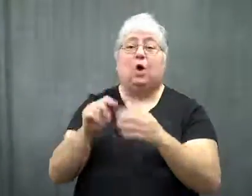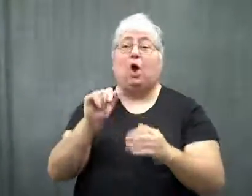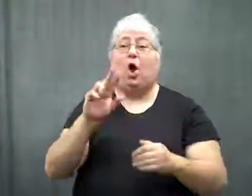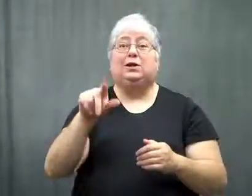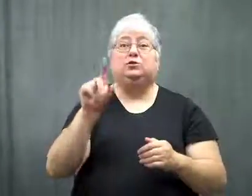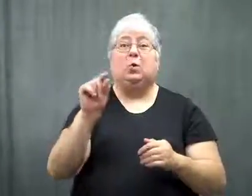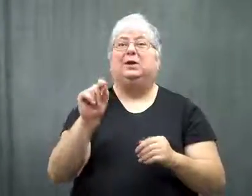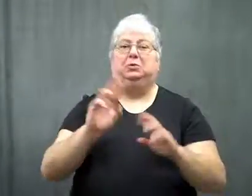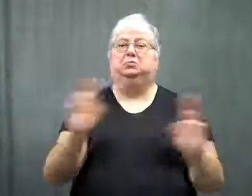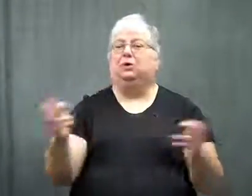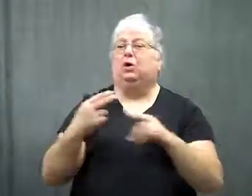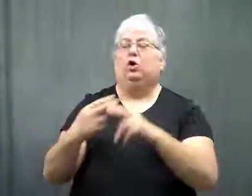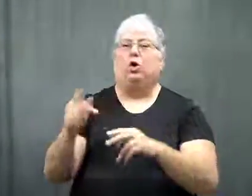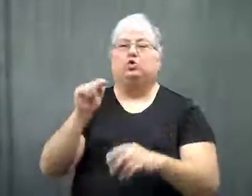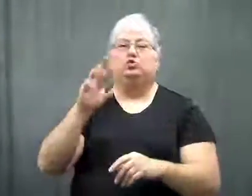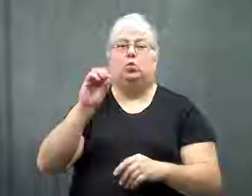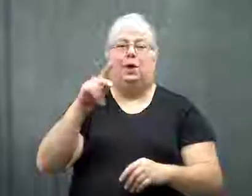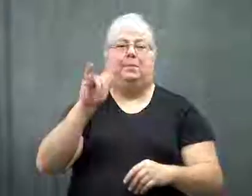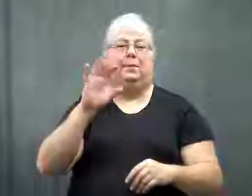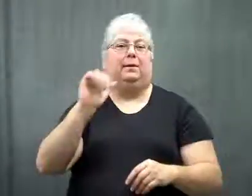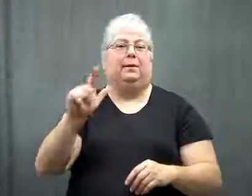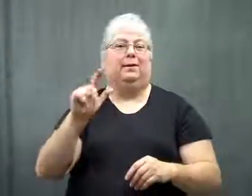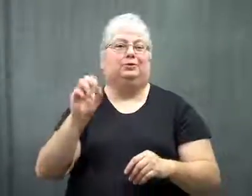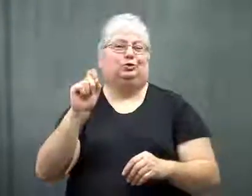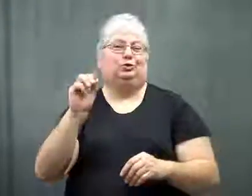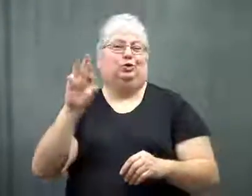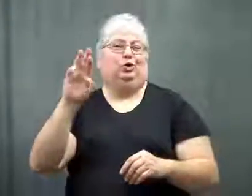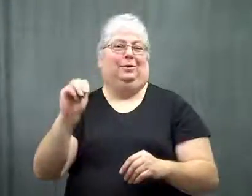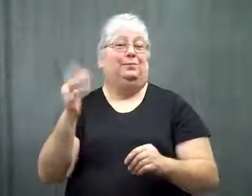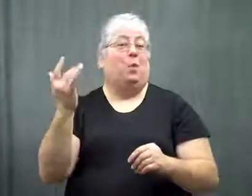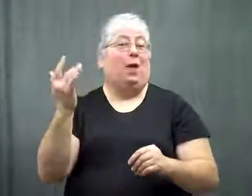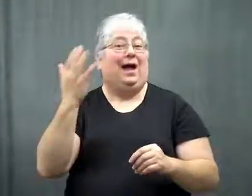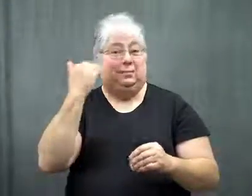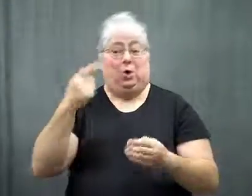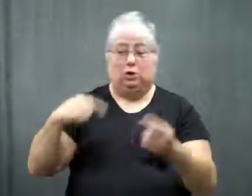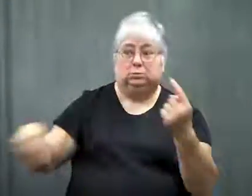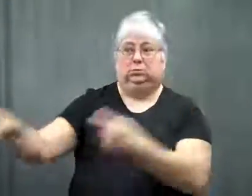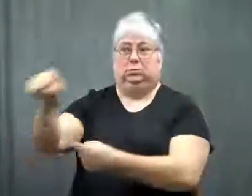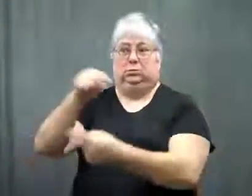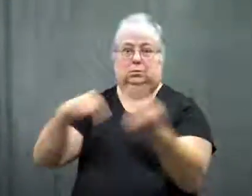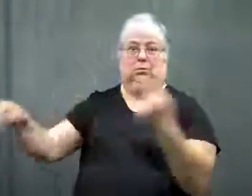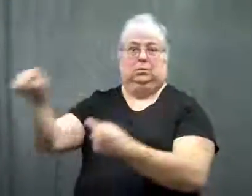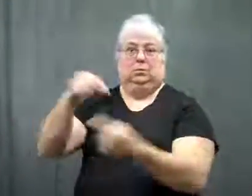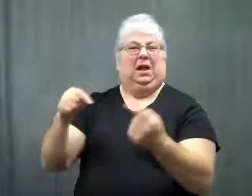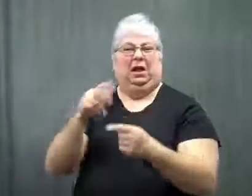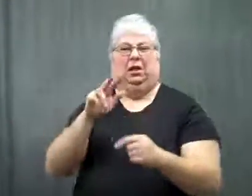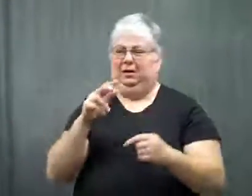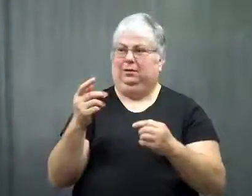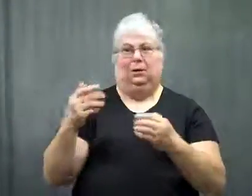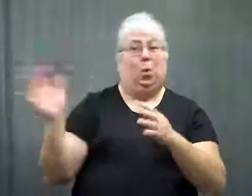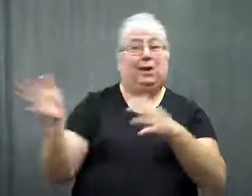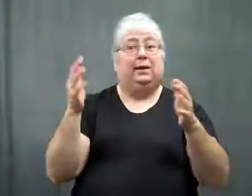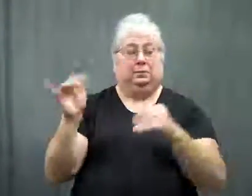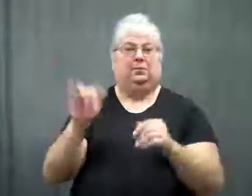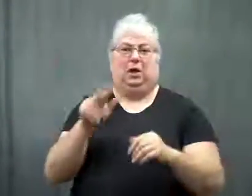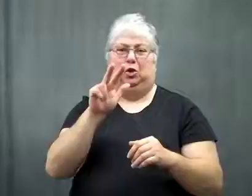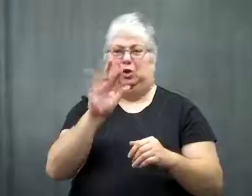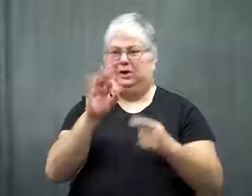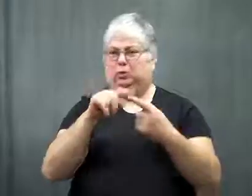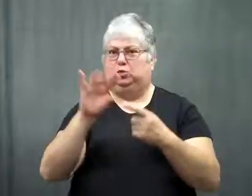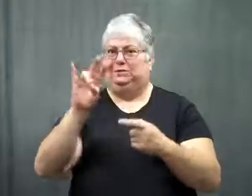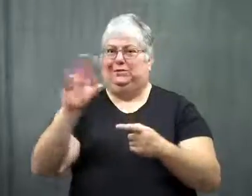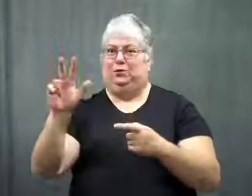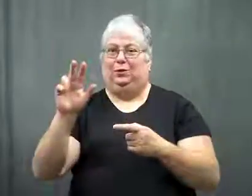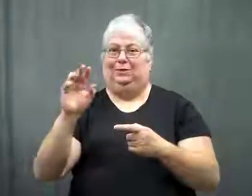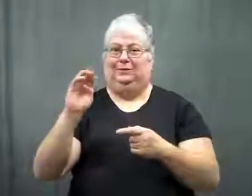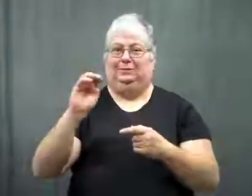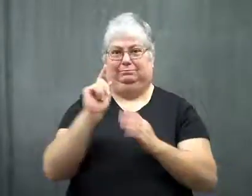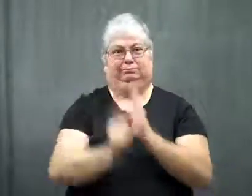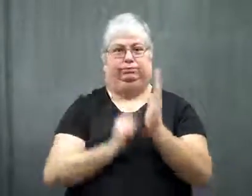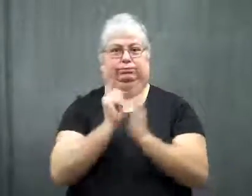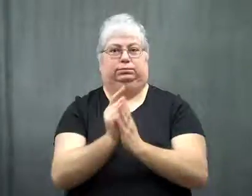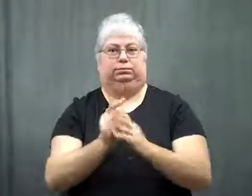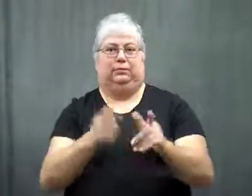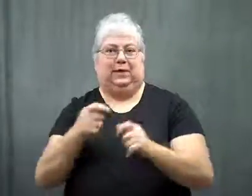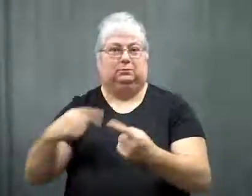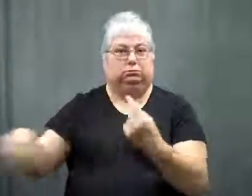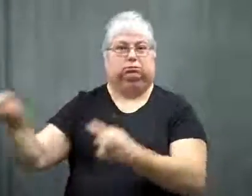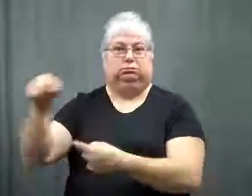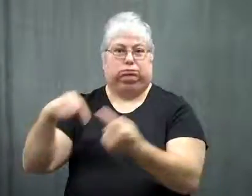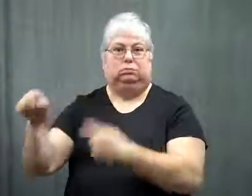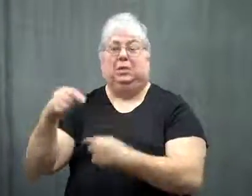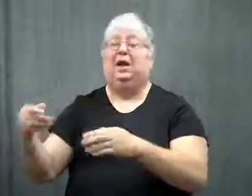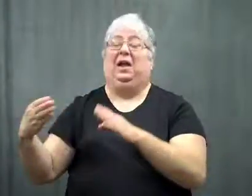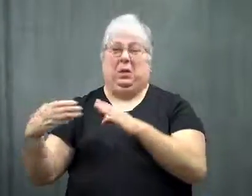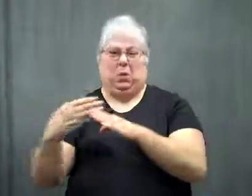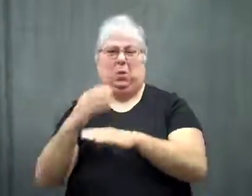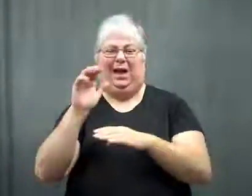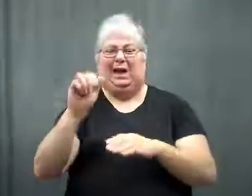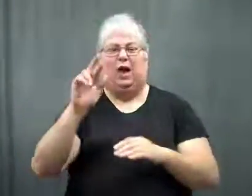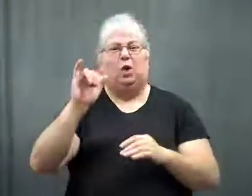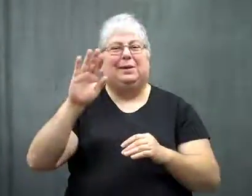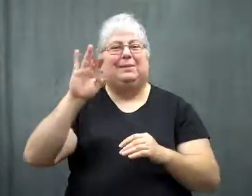It was officially a tropical storm on August 20, because winds had reached 39 to 73 mph.